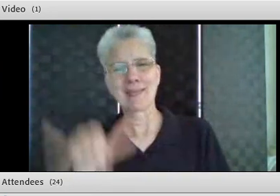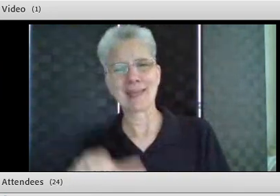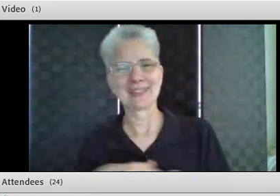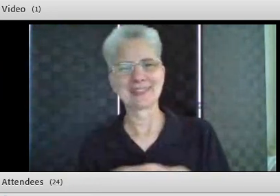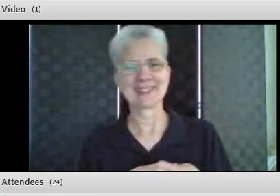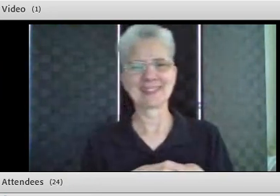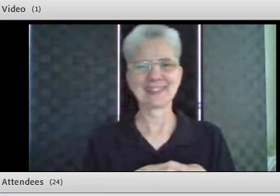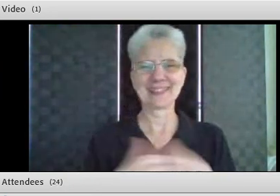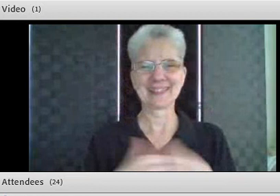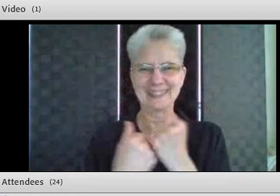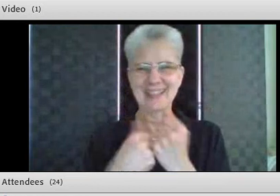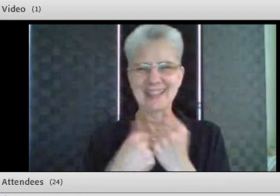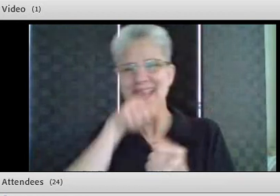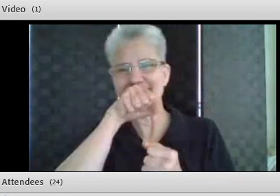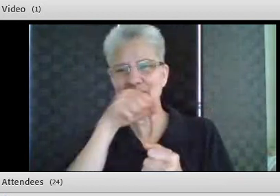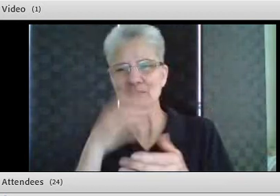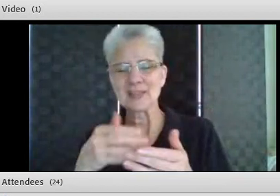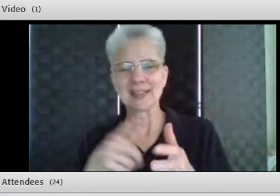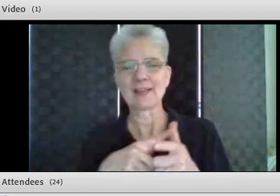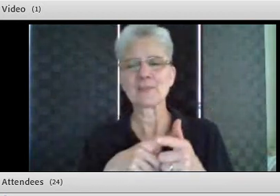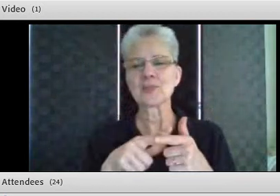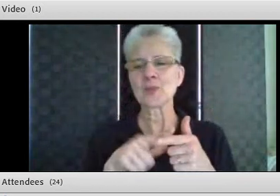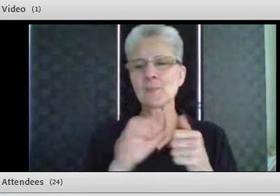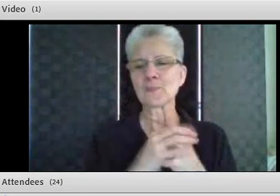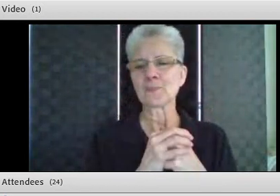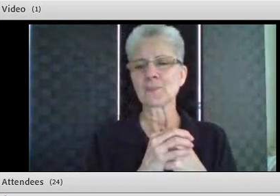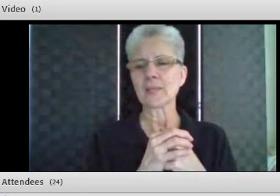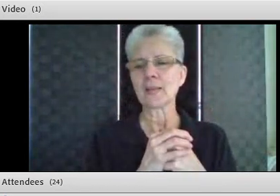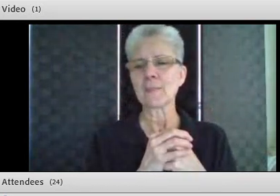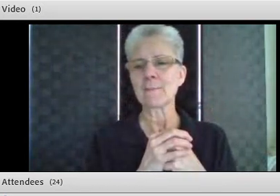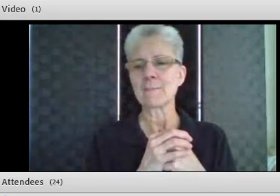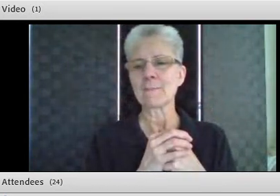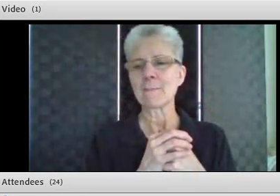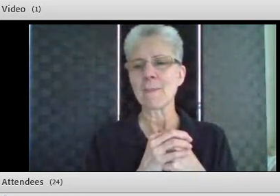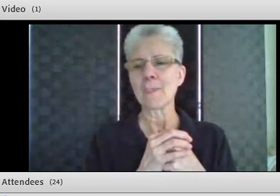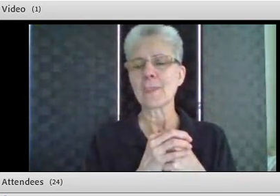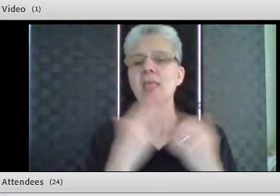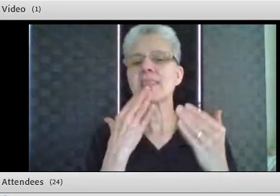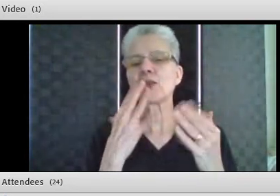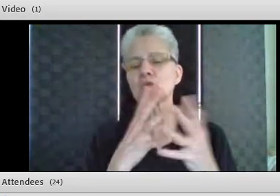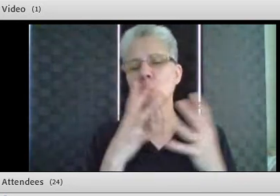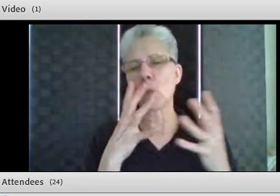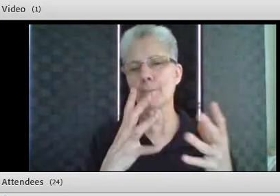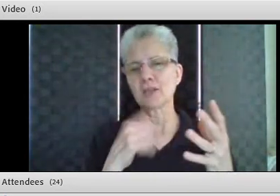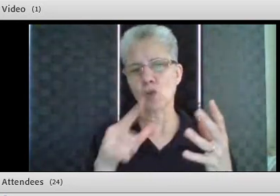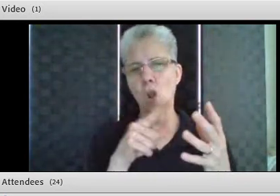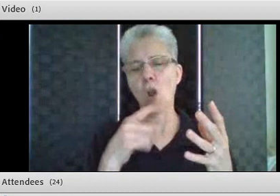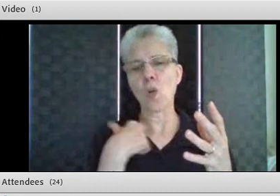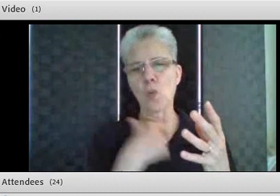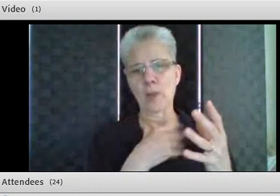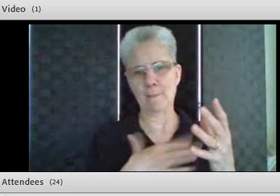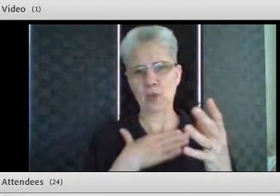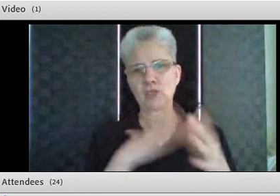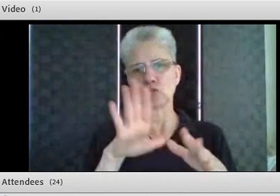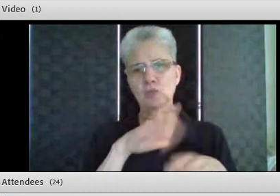Anyway, music... Ryan: Raise your hand if you think Hilary is a music nerd. Go ahead. You can do it. A very proud music nerd. Hilary: No, no, no. What else?